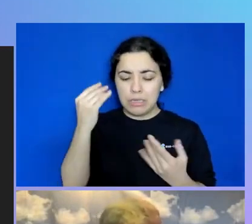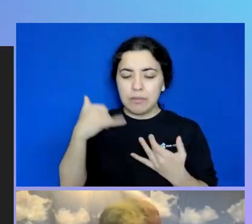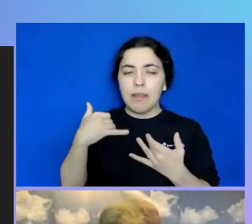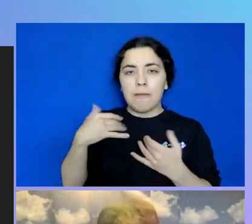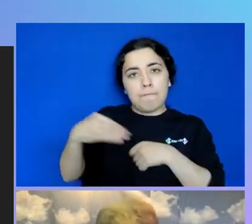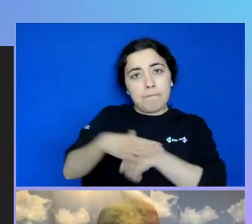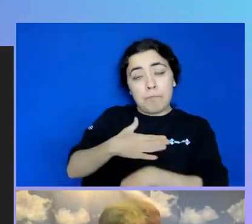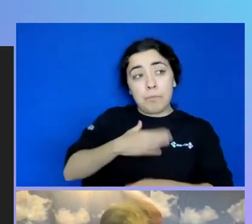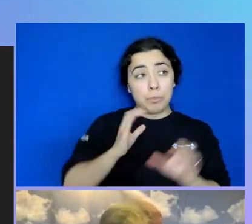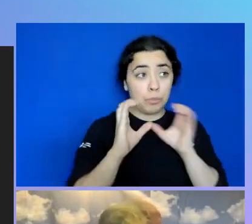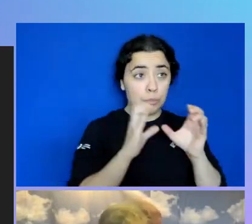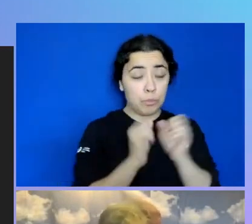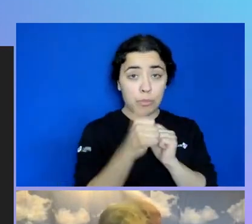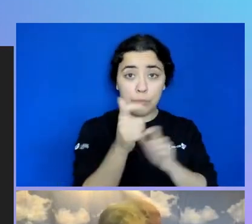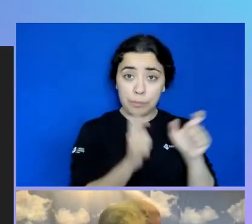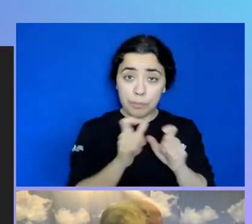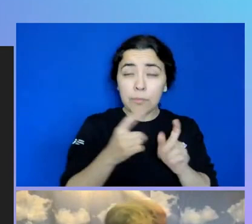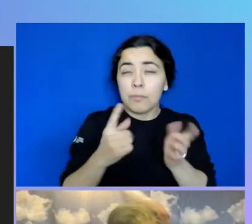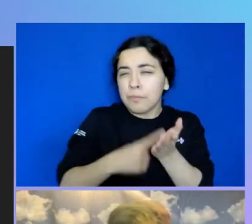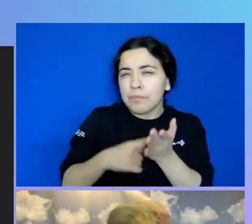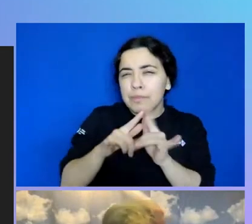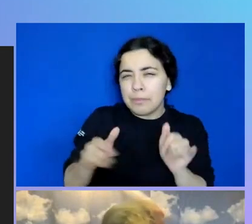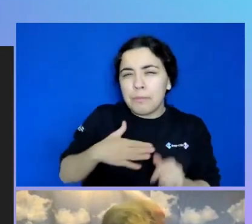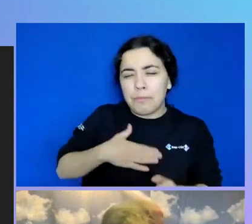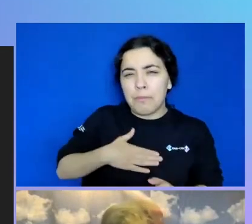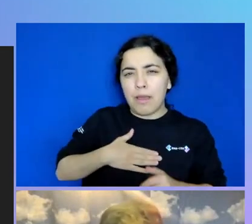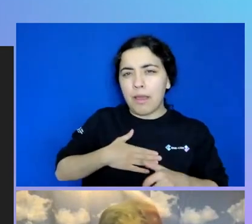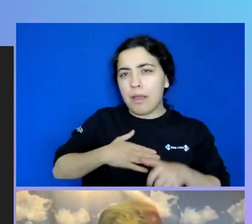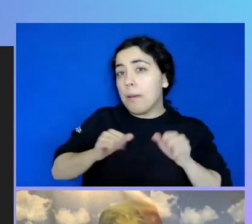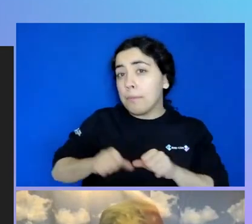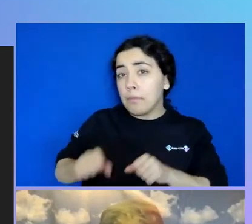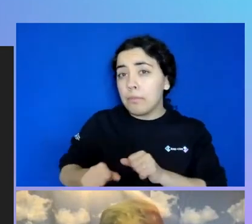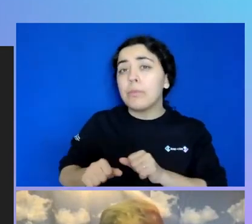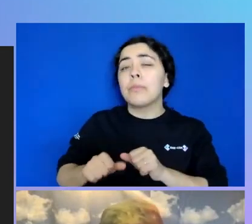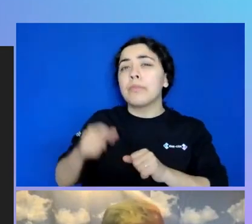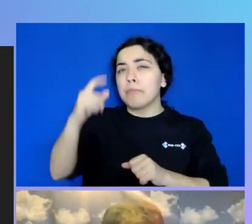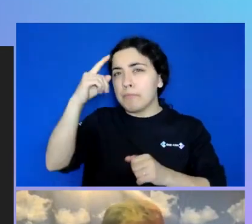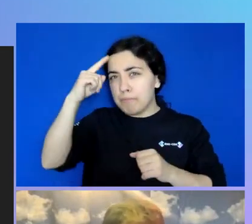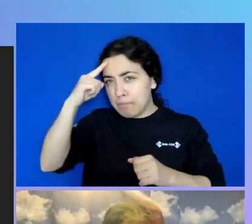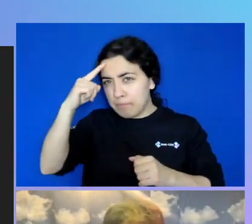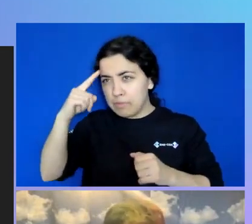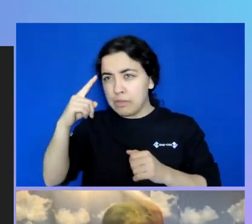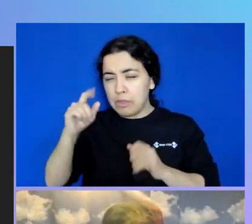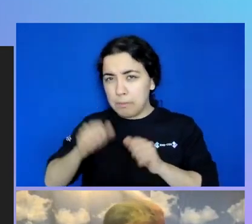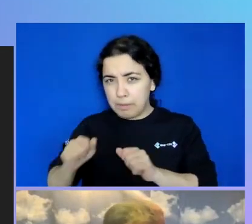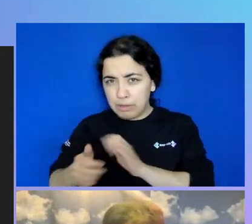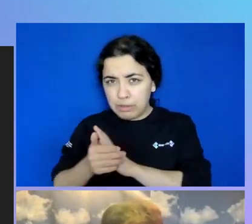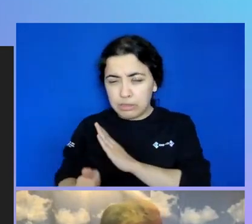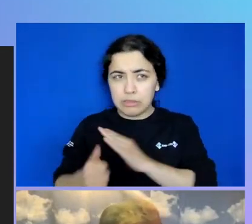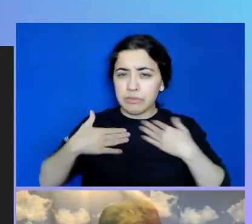also just sometimes my abilities, both physically and mentally. Uh, another time I'd